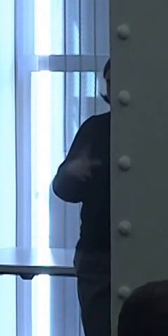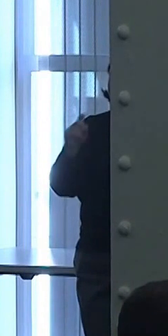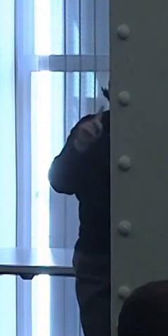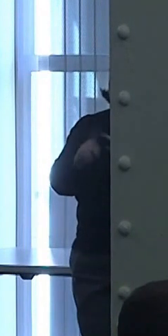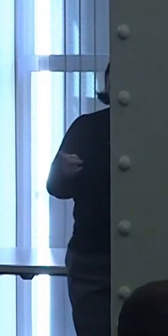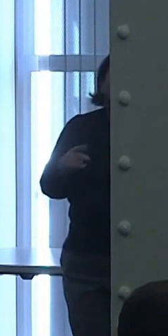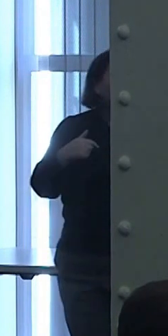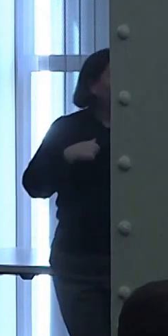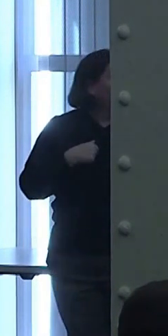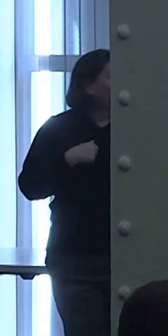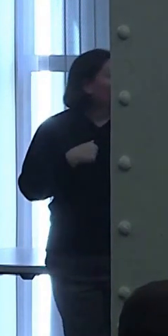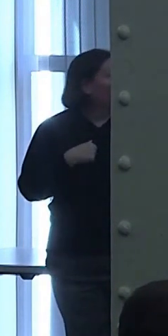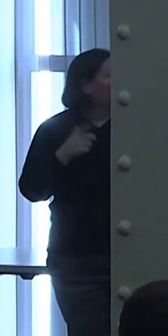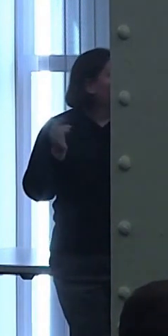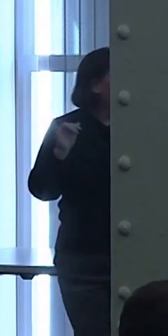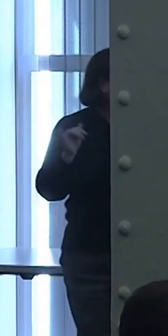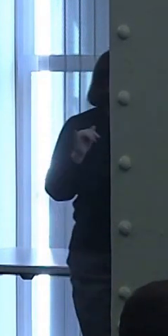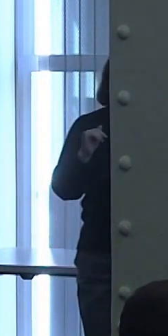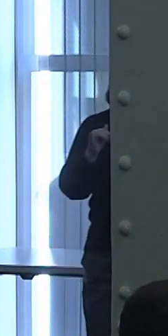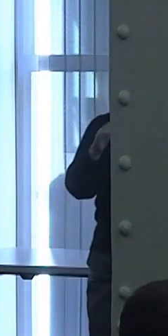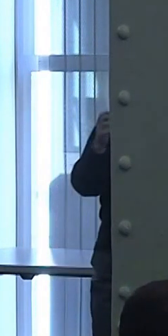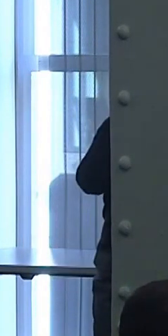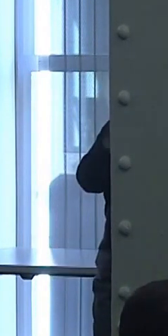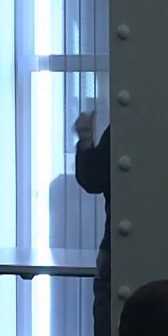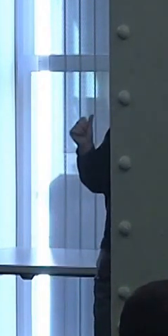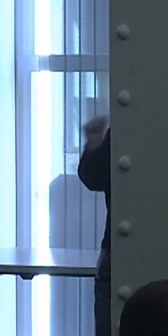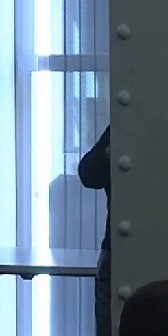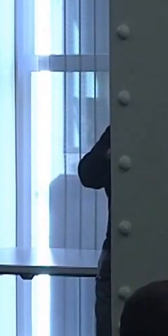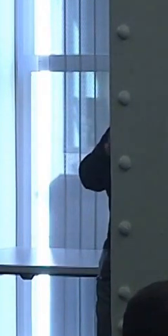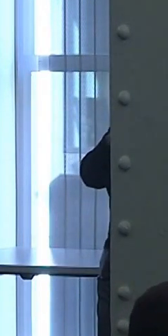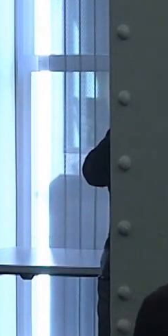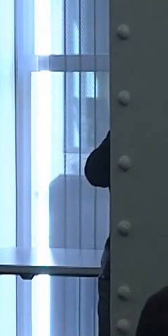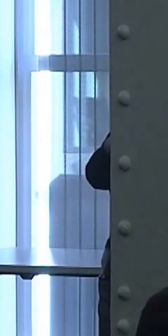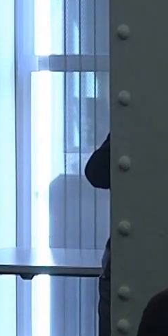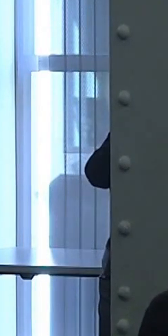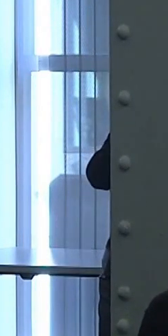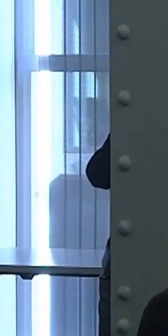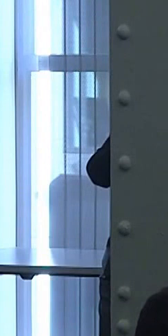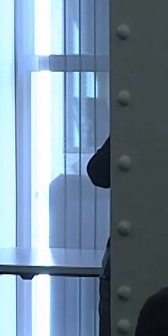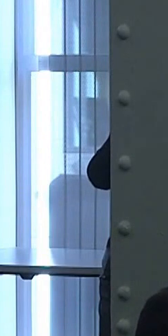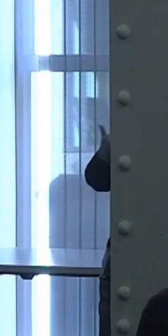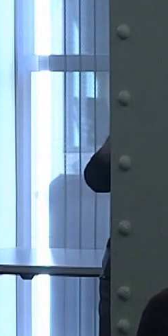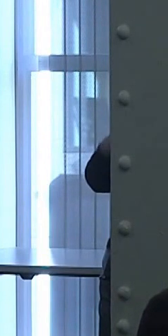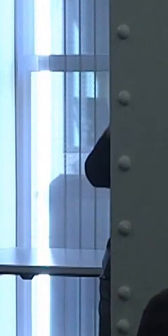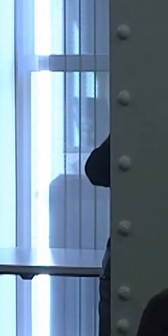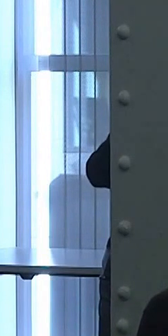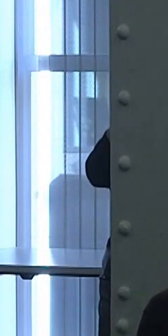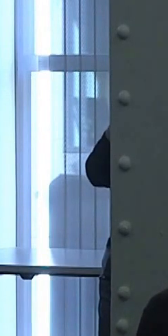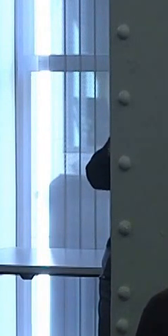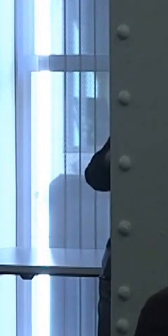but I also learned it to just out myself or talk about the different identities that I consider holding.